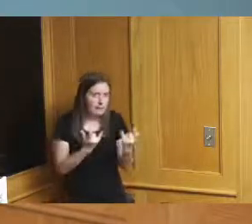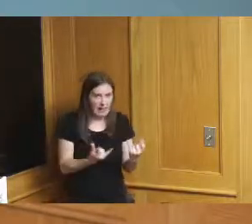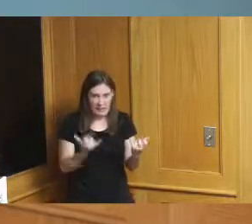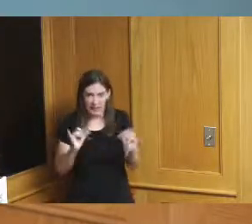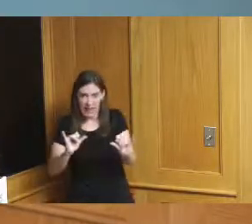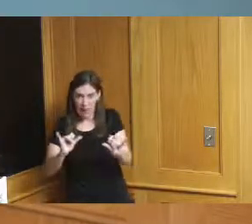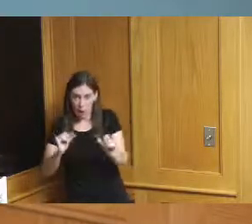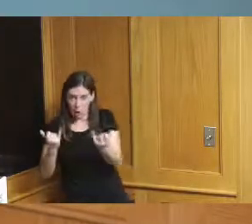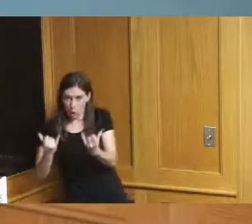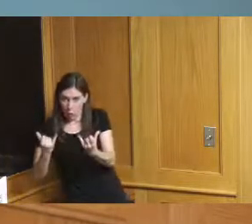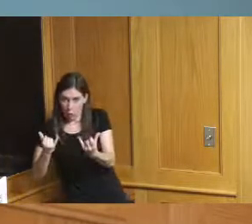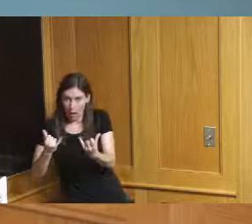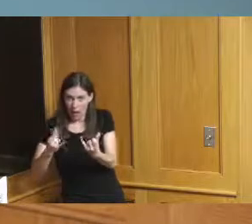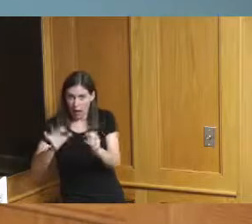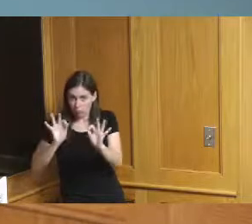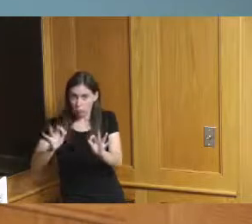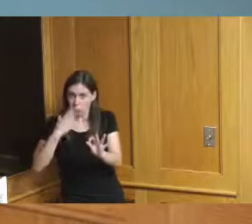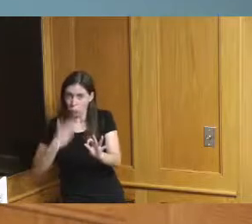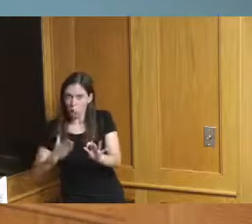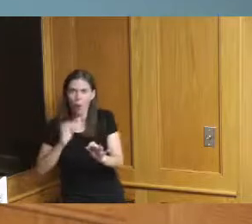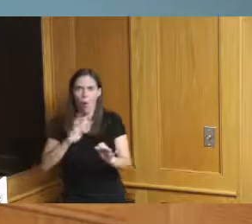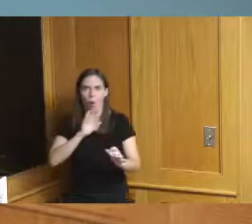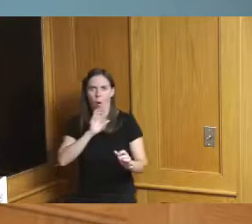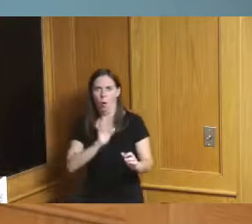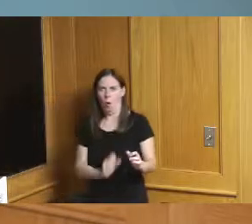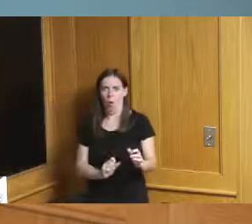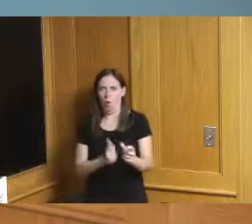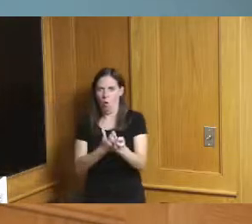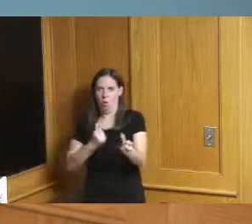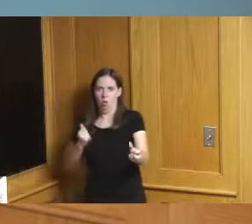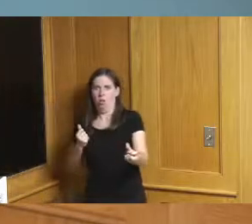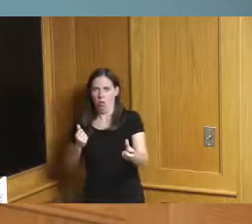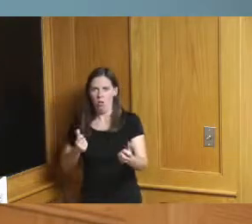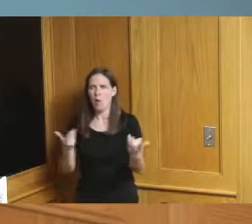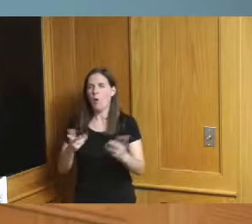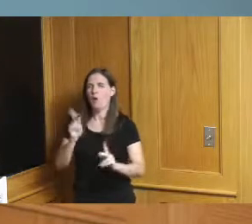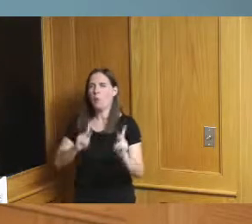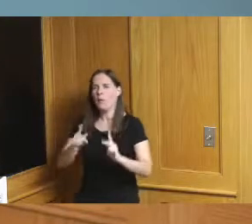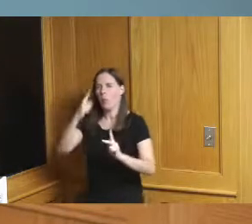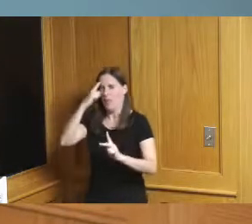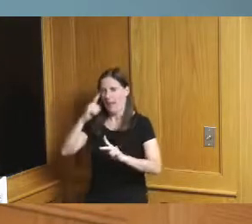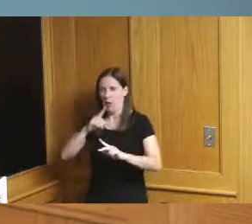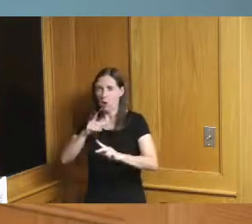people that have to use it now are saying about this and if there's other changes and then how